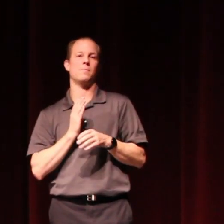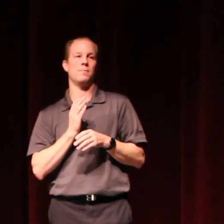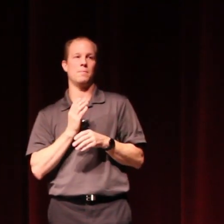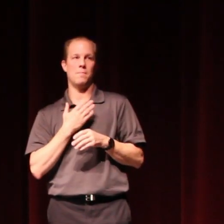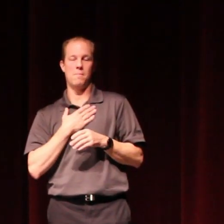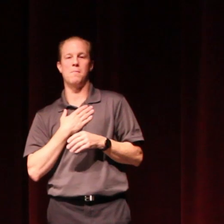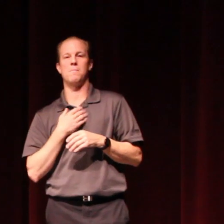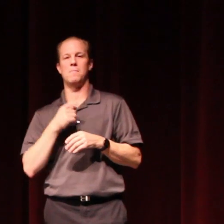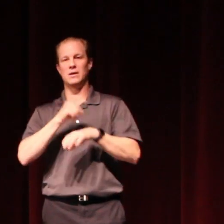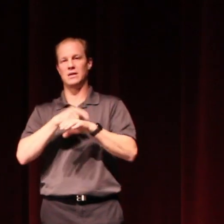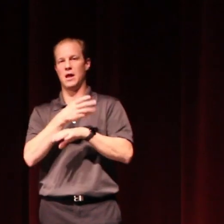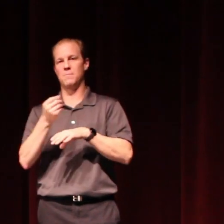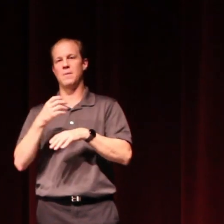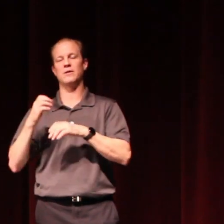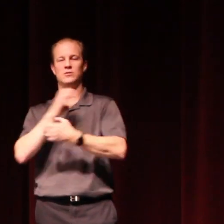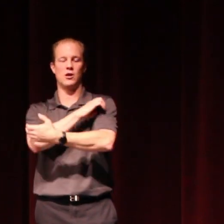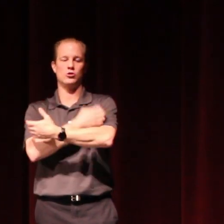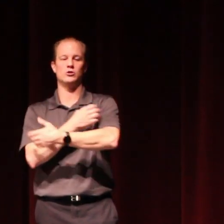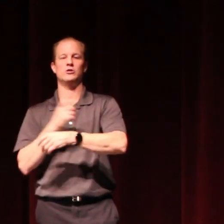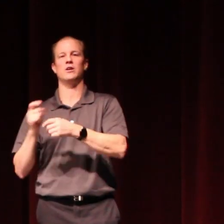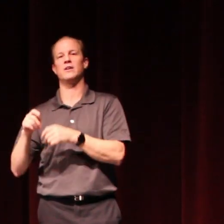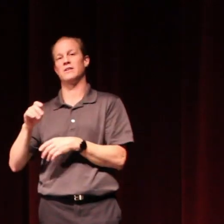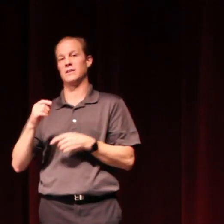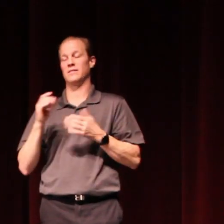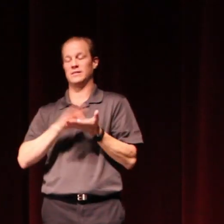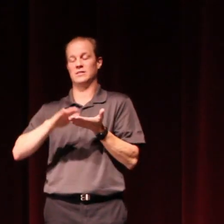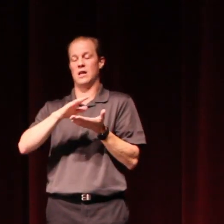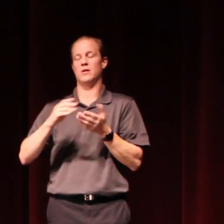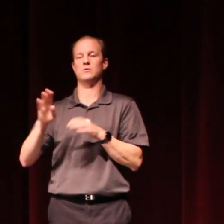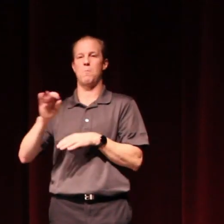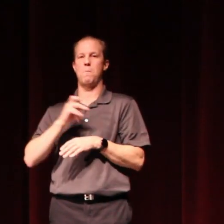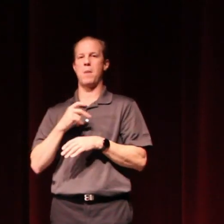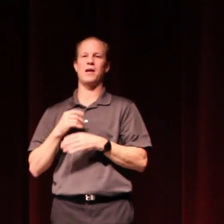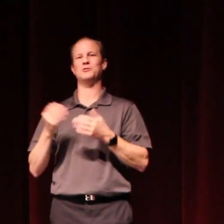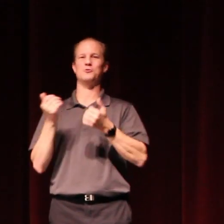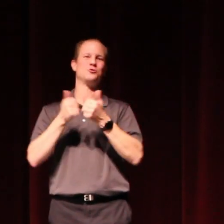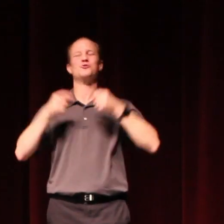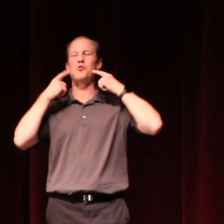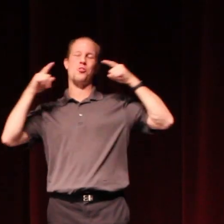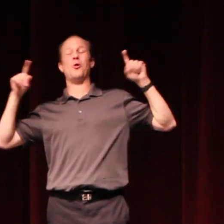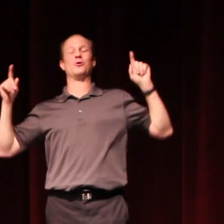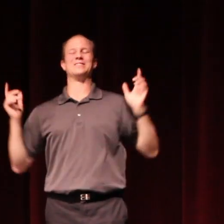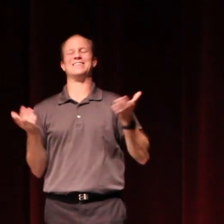its former glory days, and it is a priority. We need to fix this college so we have full